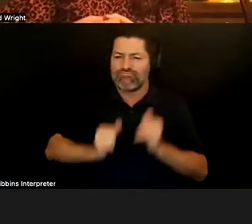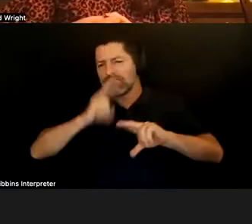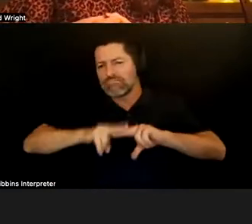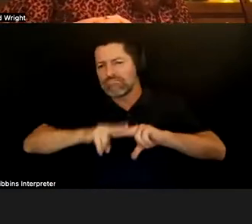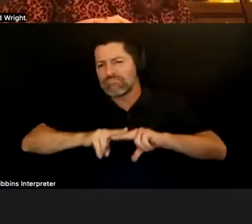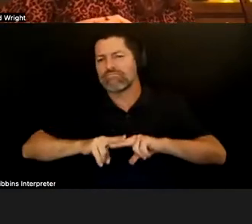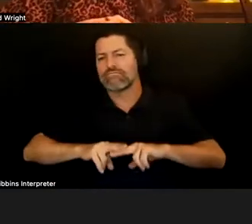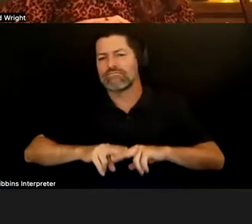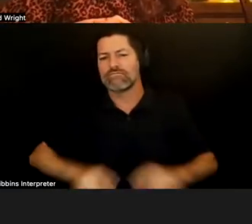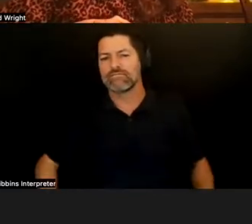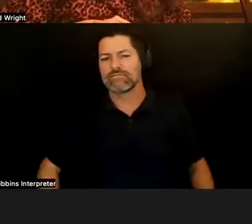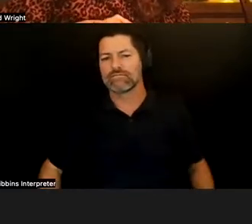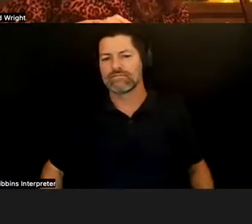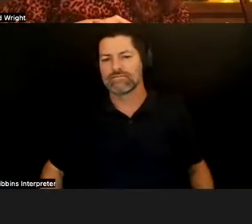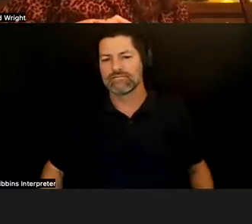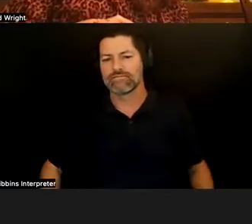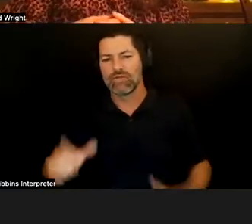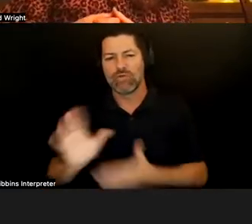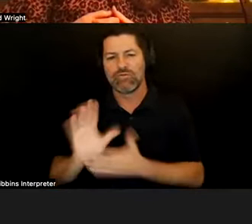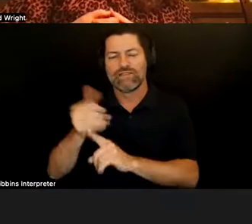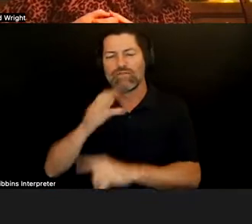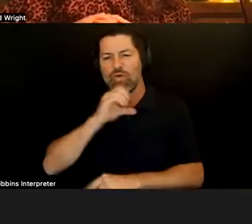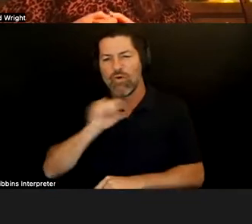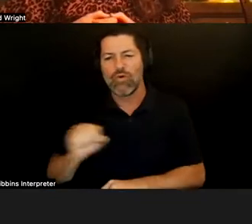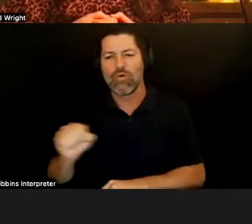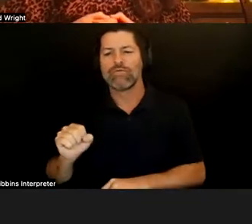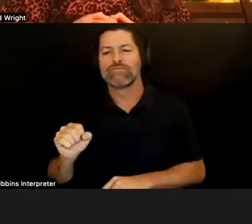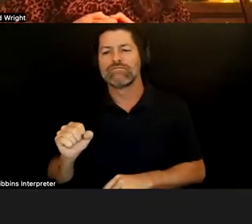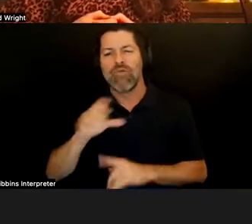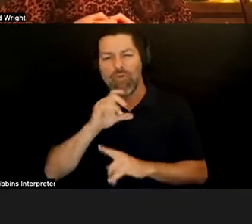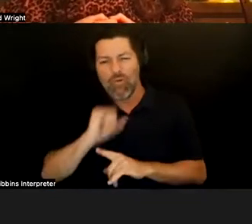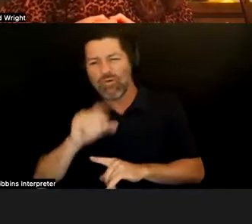the older loom. 20:29:18 We get the kitchener it is it's not